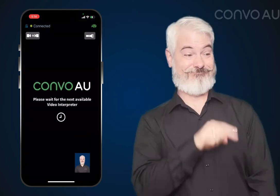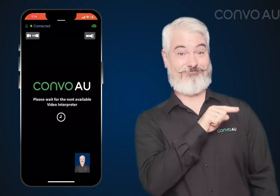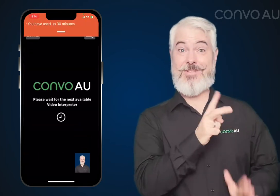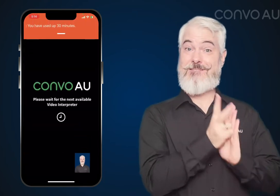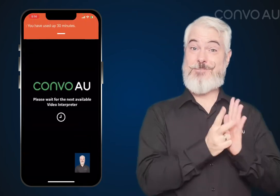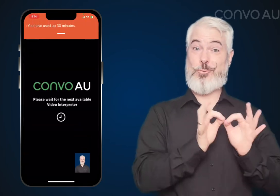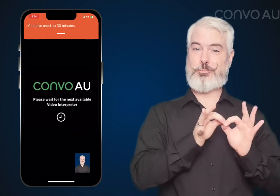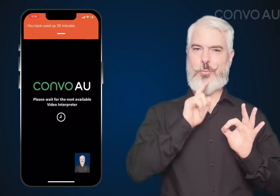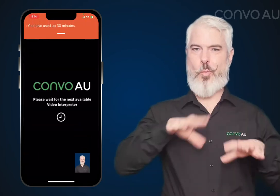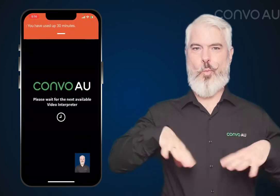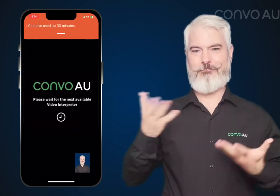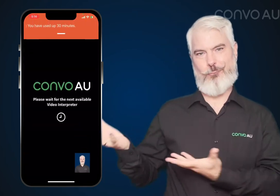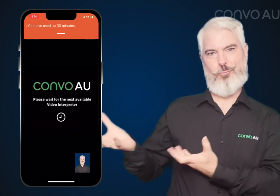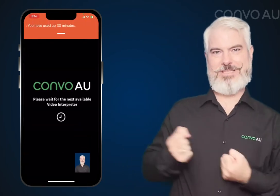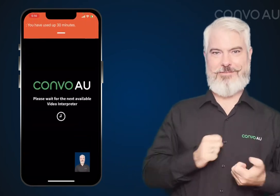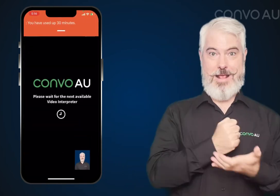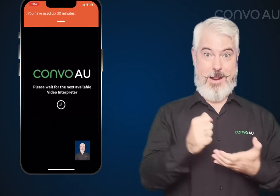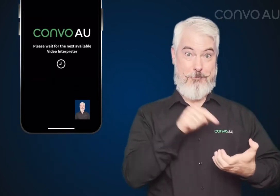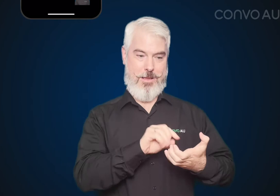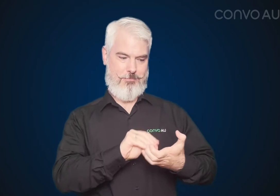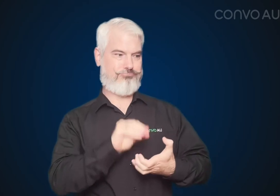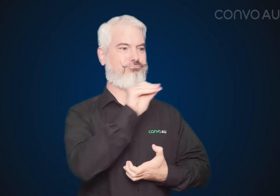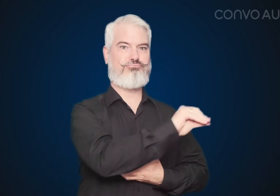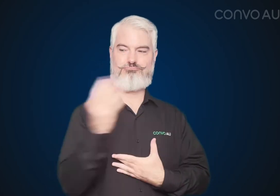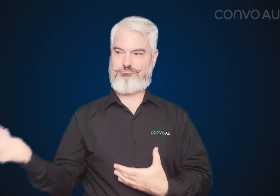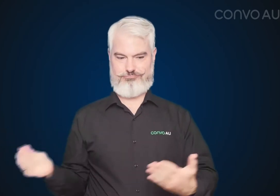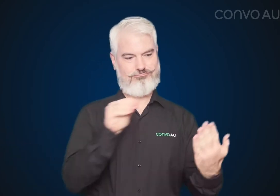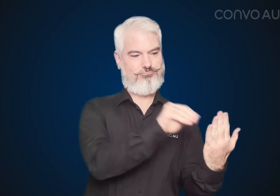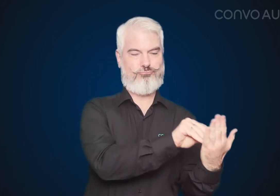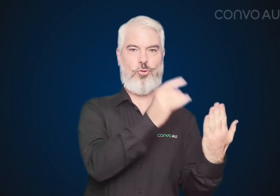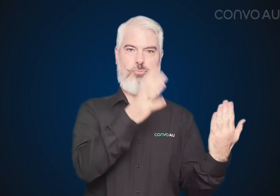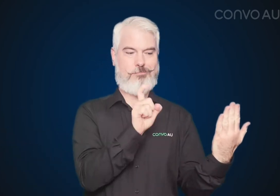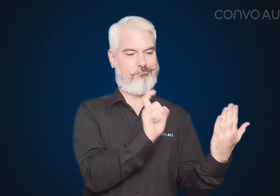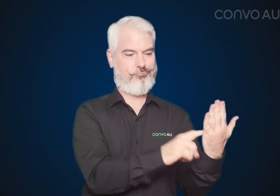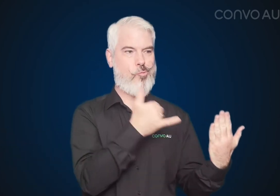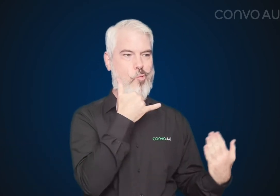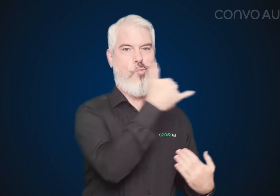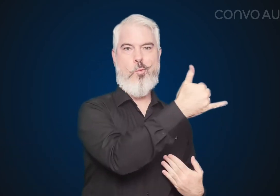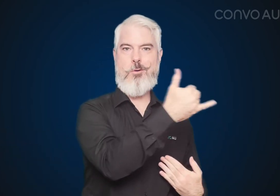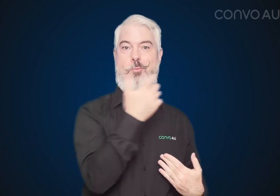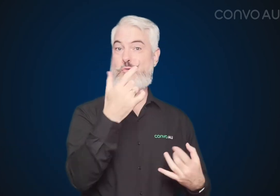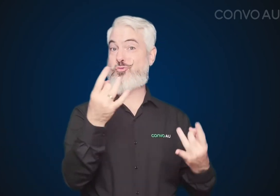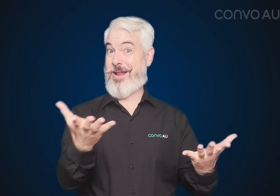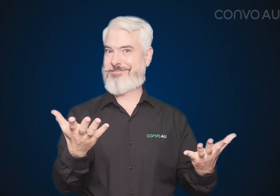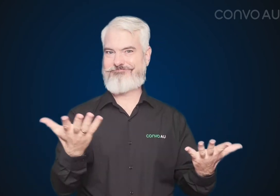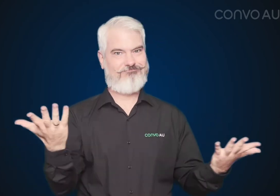The Video Interpreter will receive the number you dialled, and will be able to connect when you are ready.